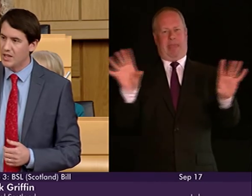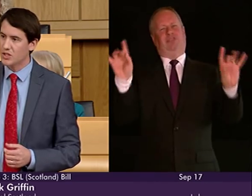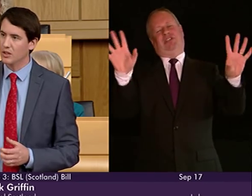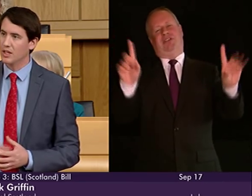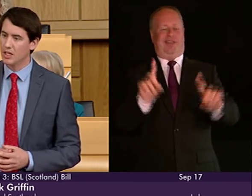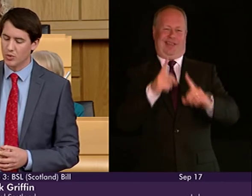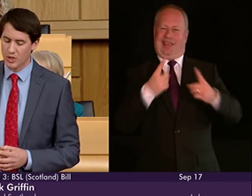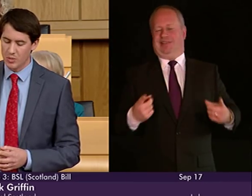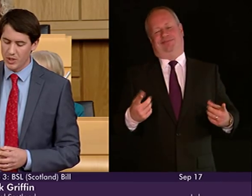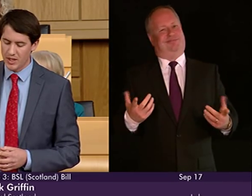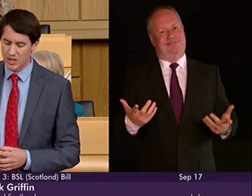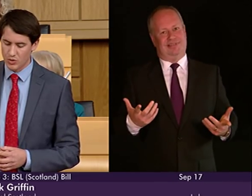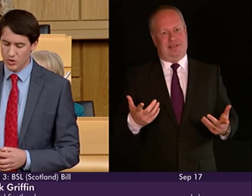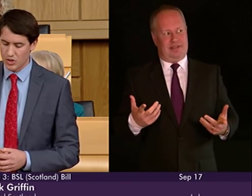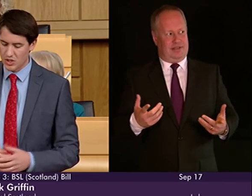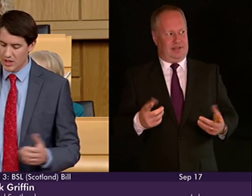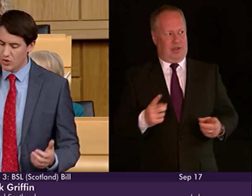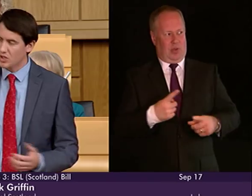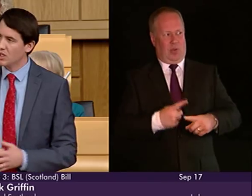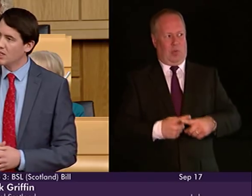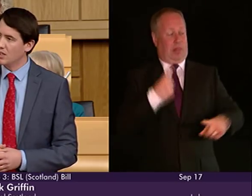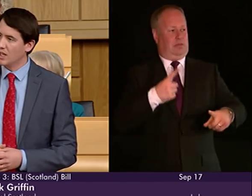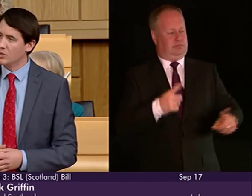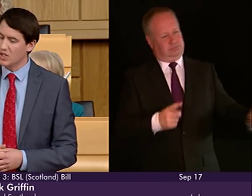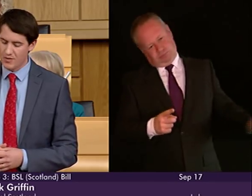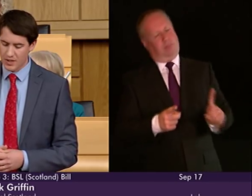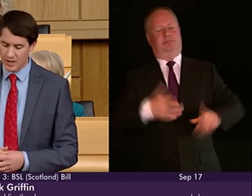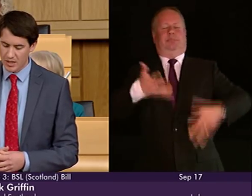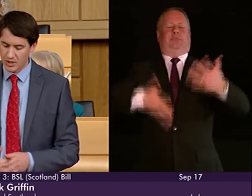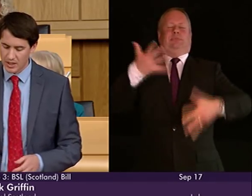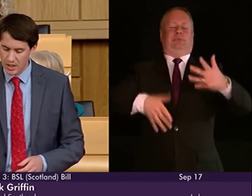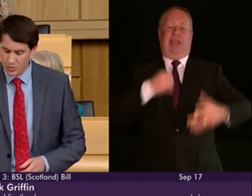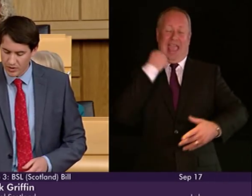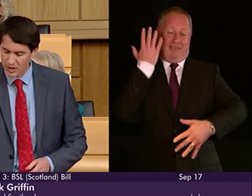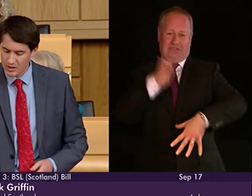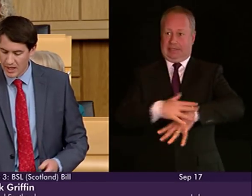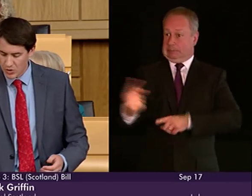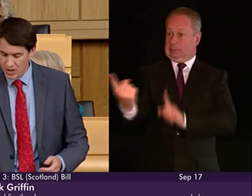and instantly enable BSL users to use the language every time they engage with the health